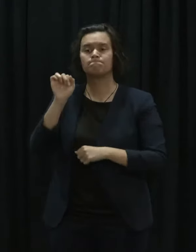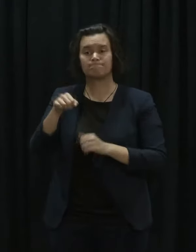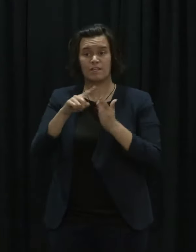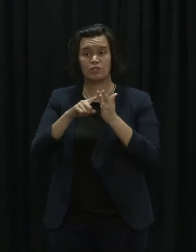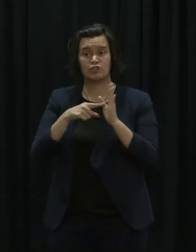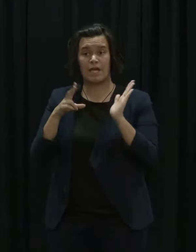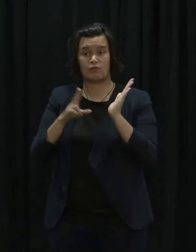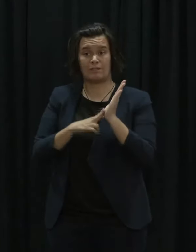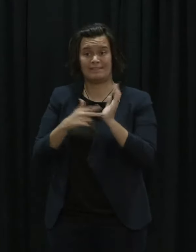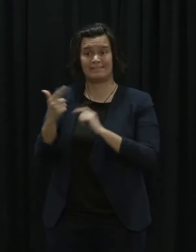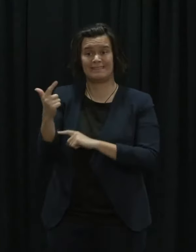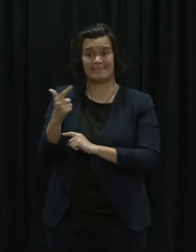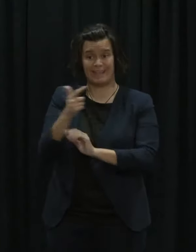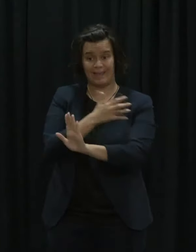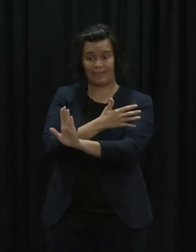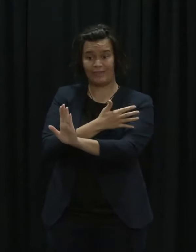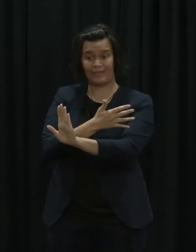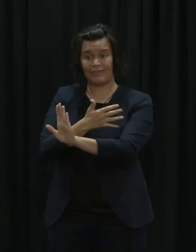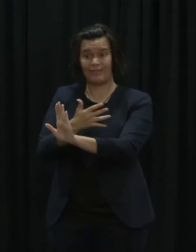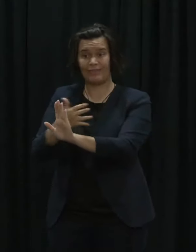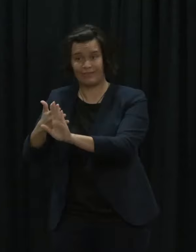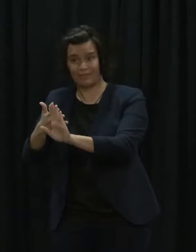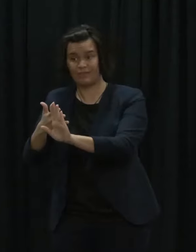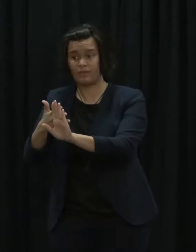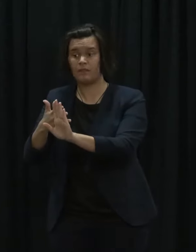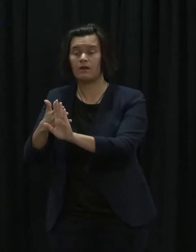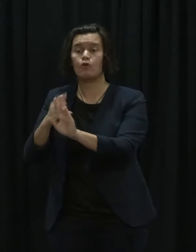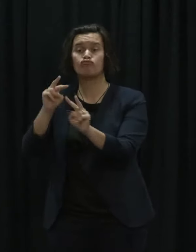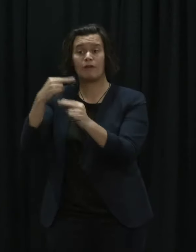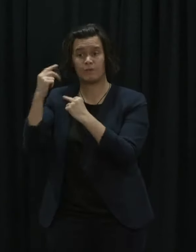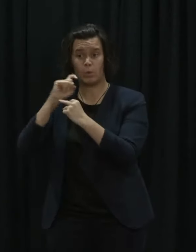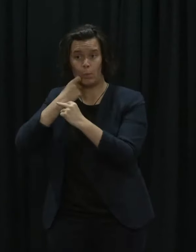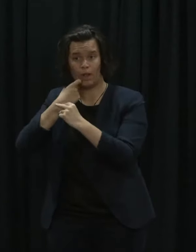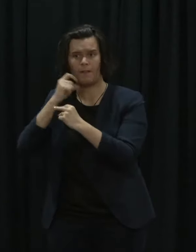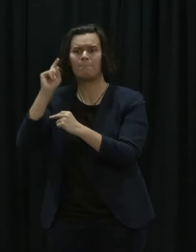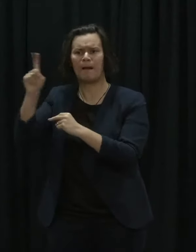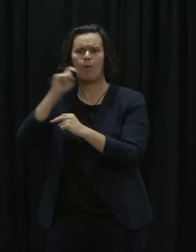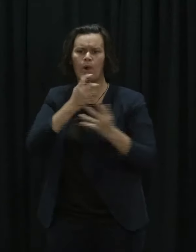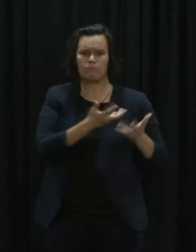Seven mine >> Keep in mind